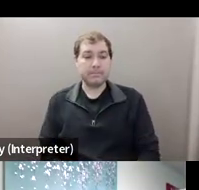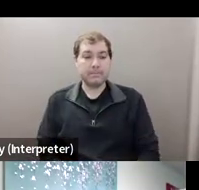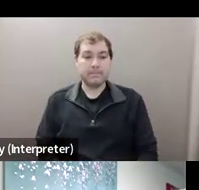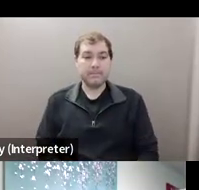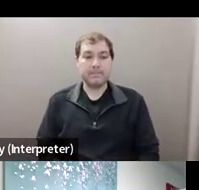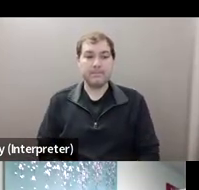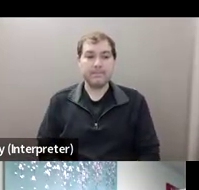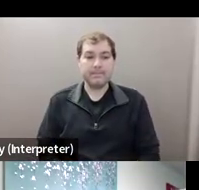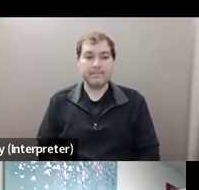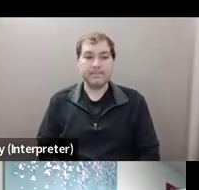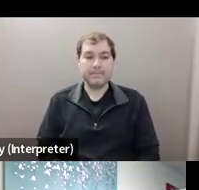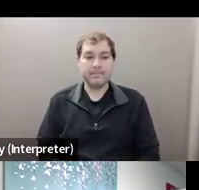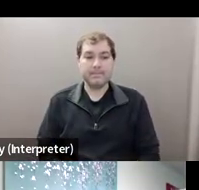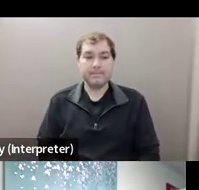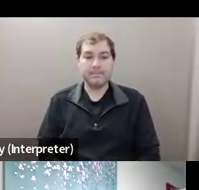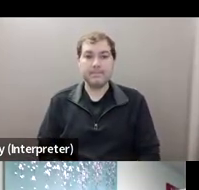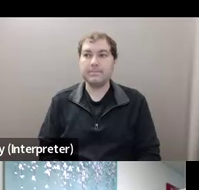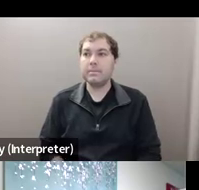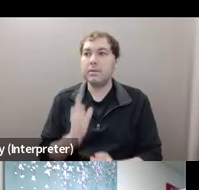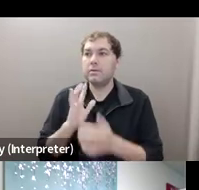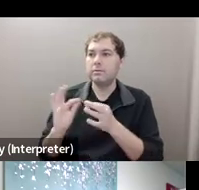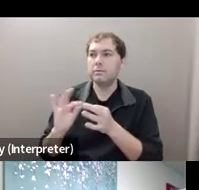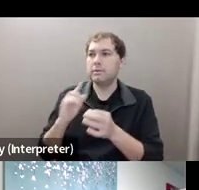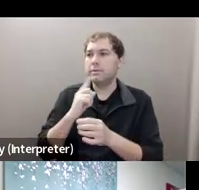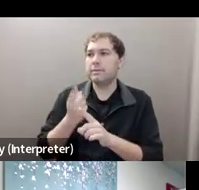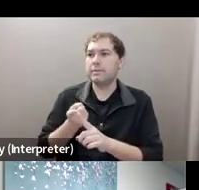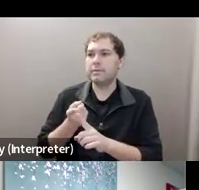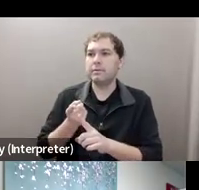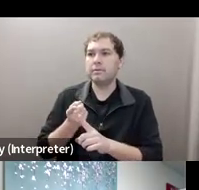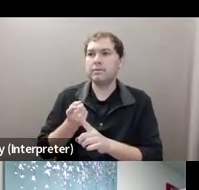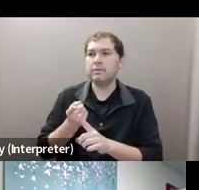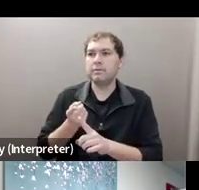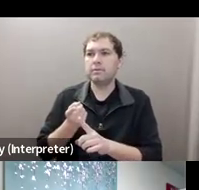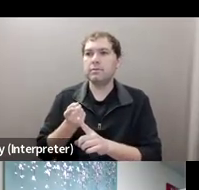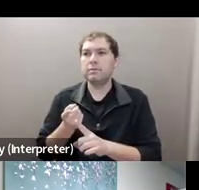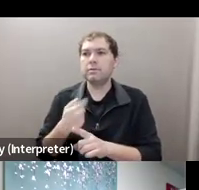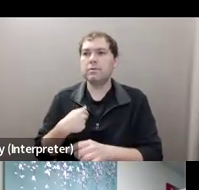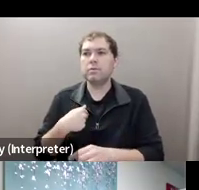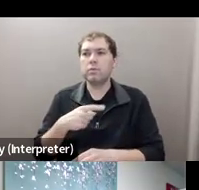Josefina Reyes: Well. Josefina Reyes: I won't say something. Josefina Reyes: Yes, we might not be